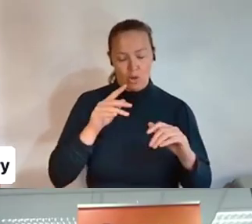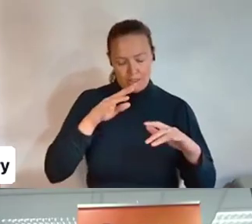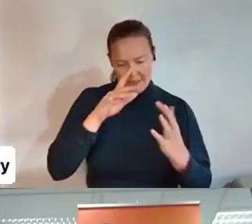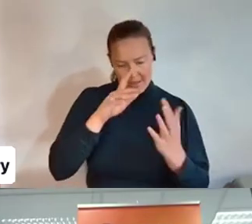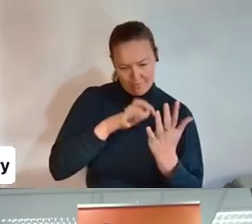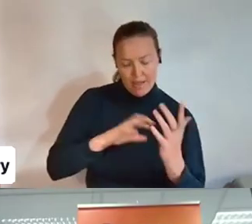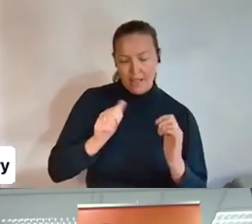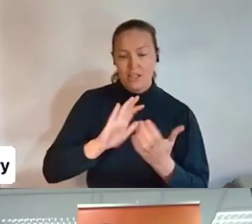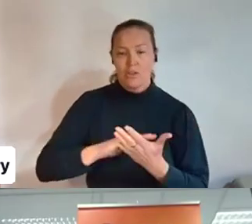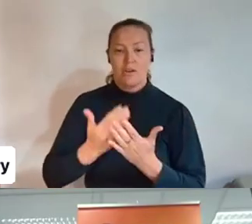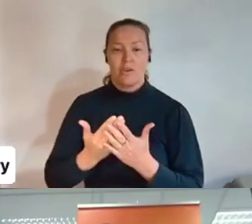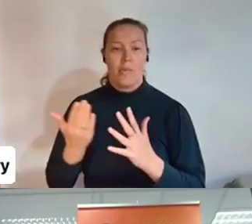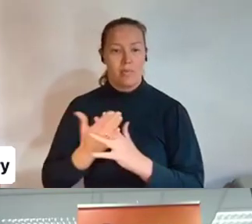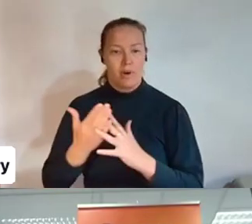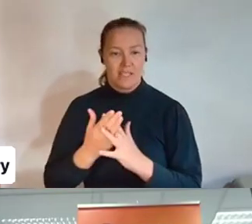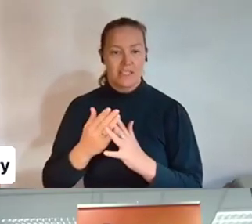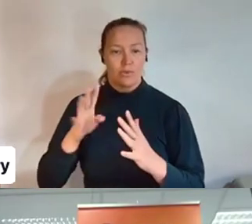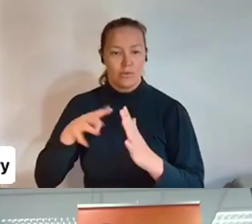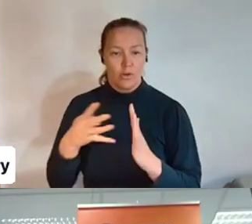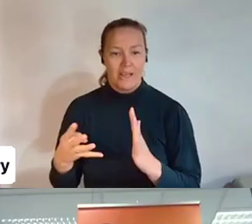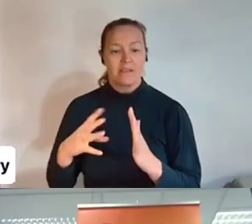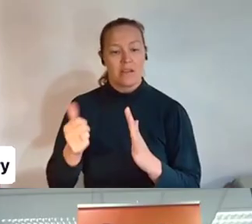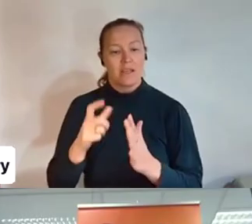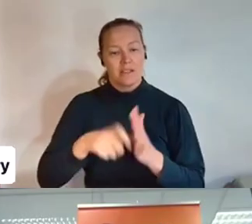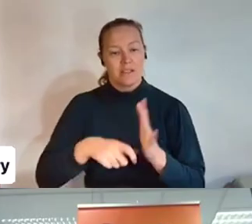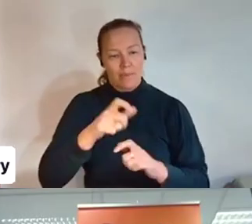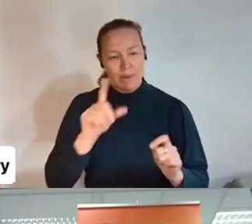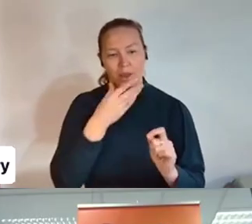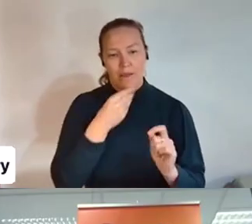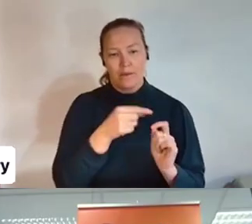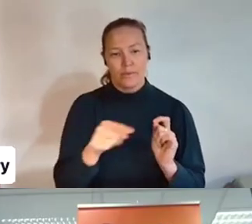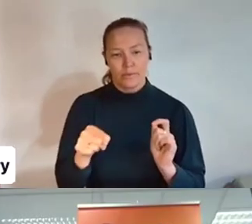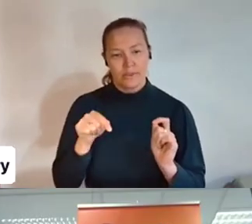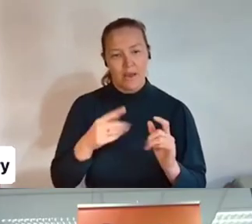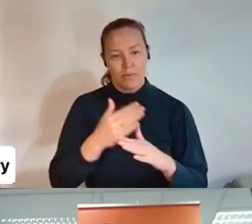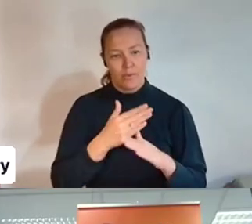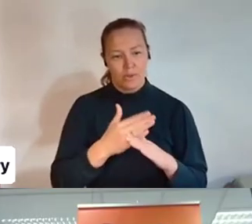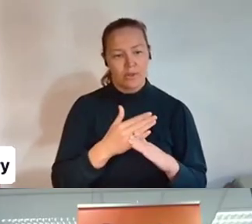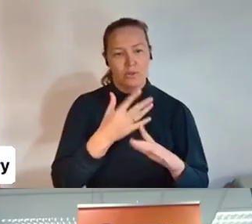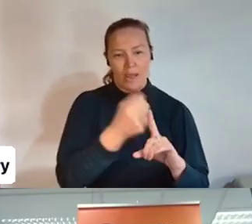into the hands of disabled people so that they can use them as tools of advocacy. So how does